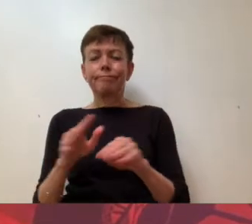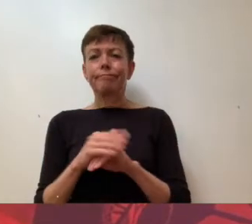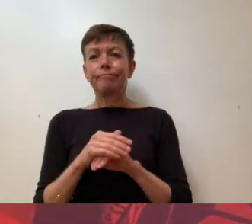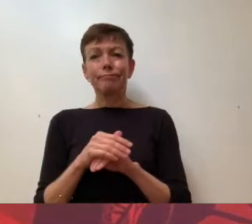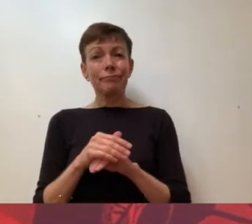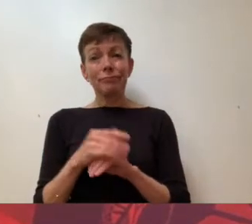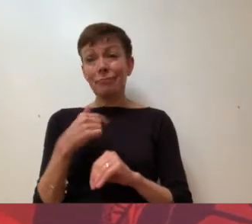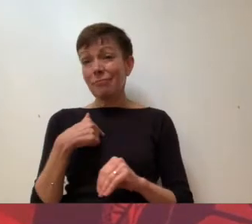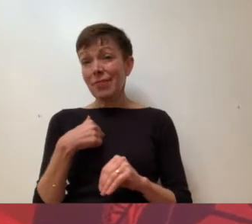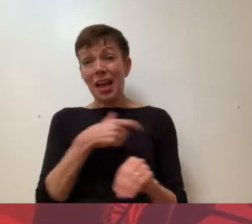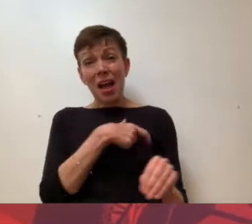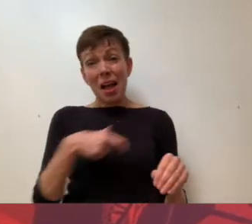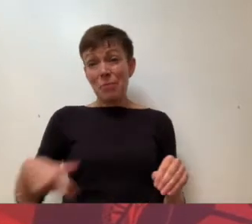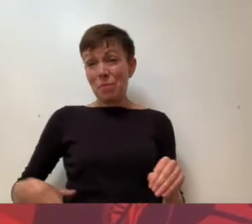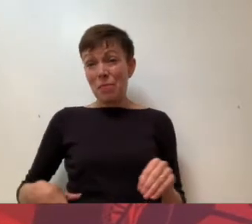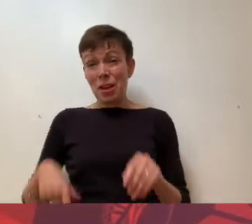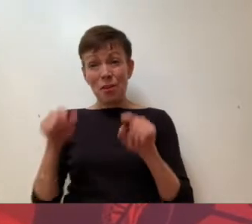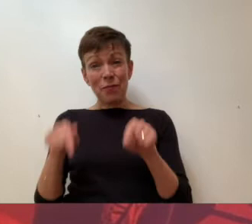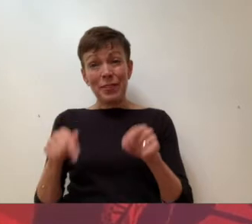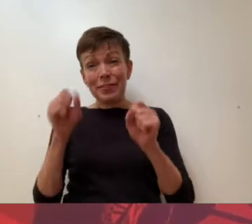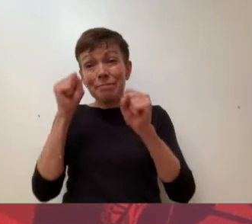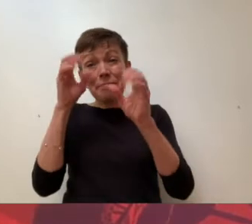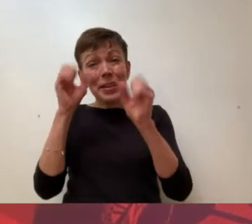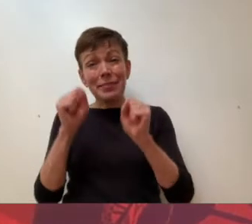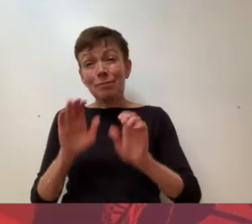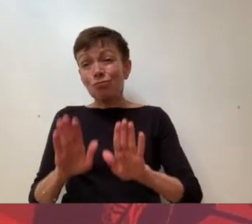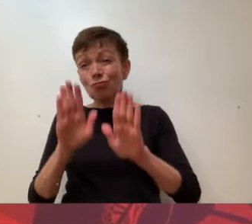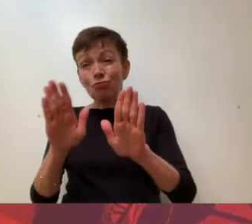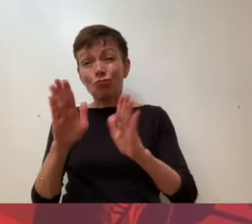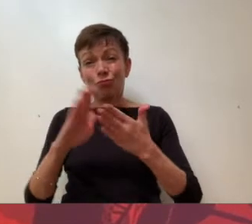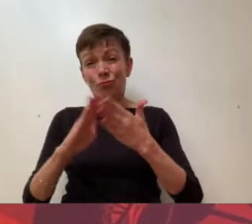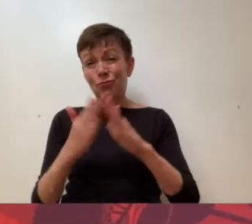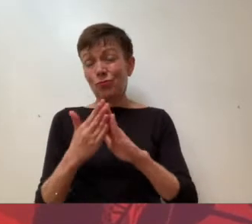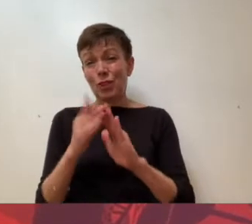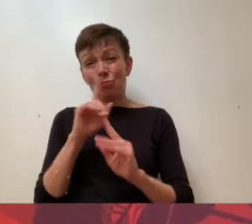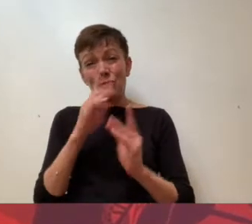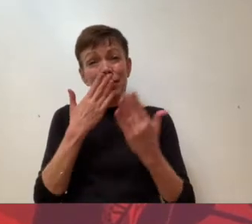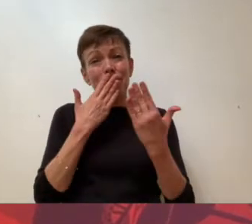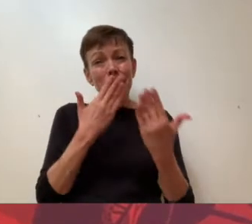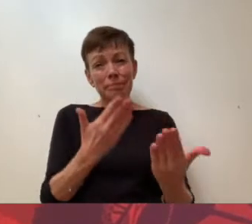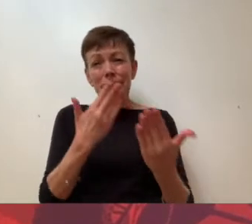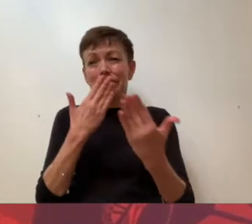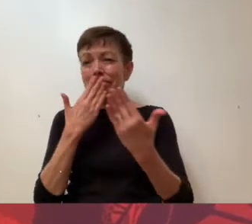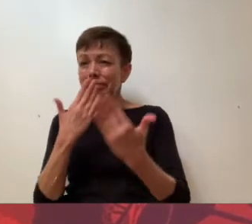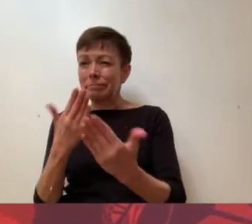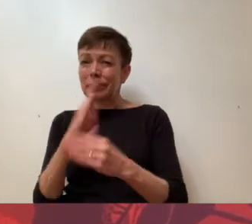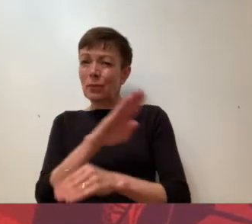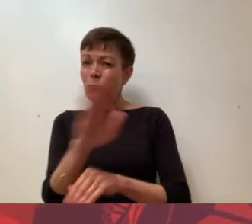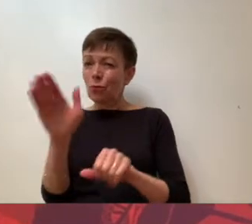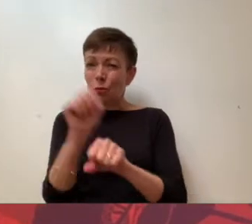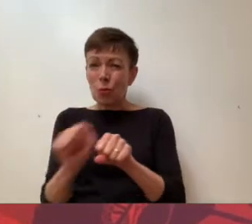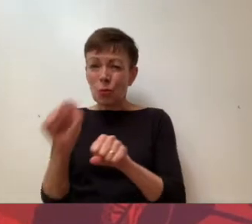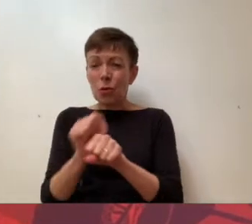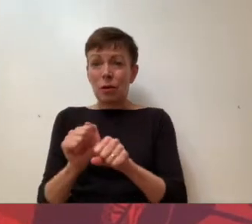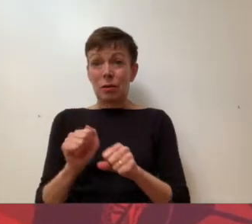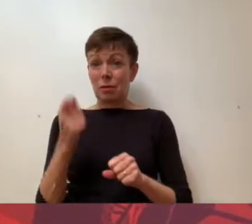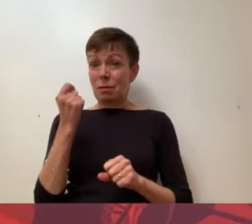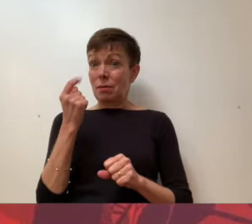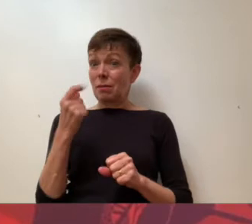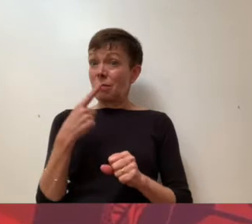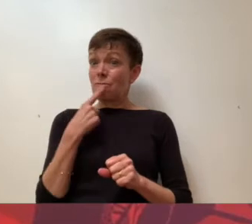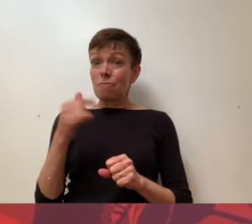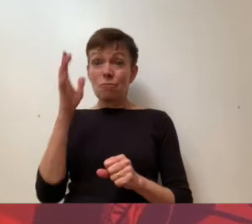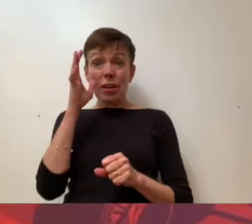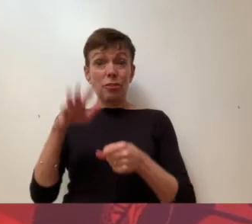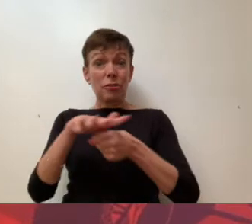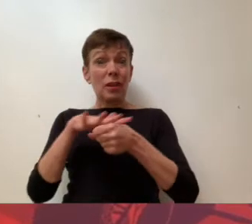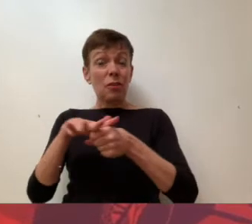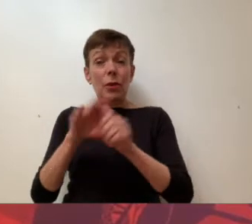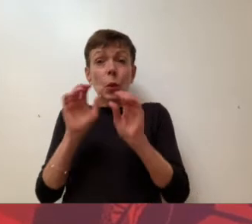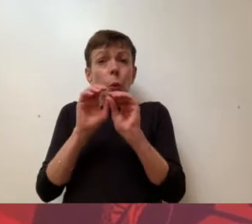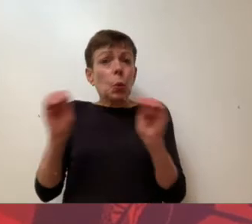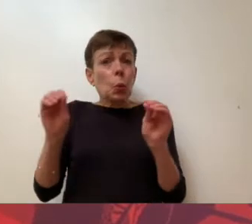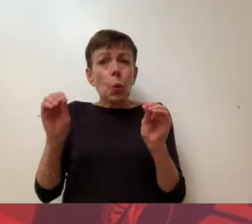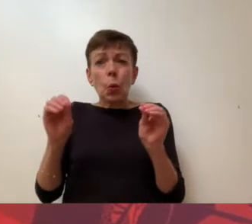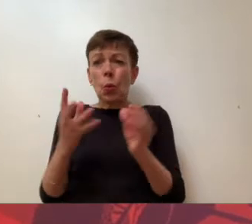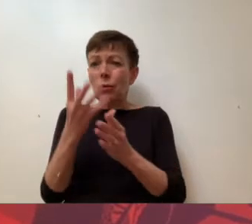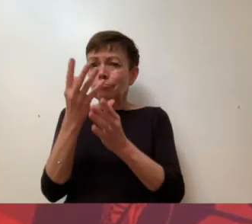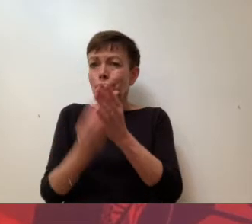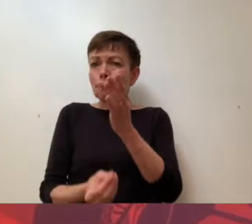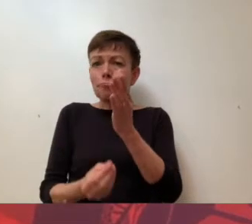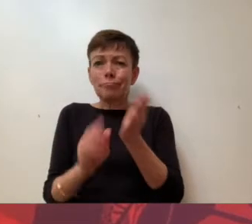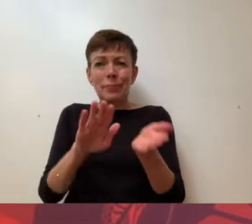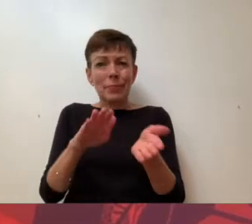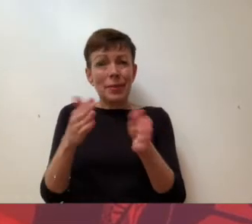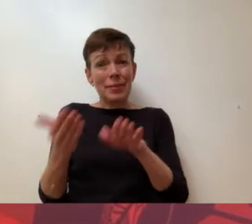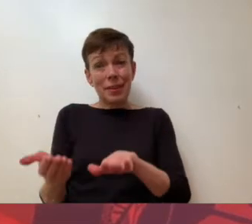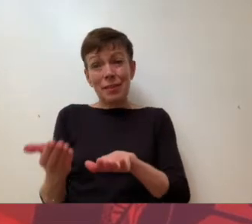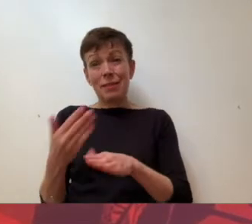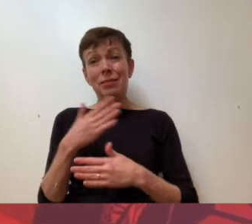of our citizens for everything that you are doing to prevent the spread in our community